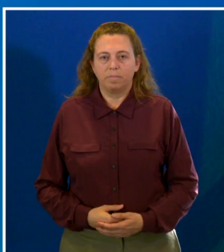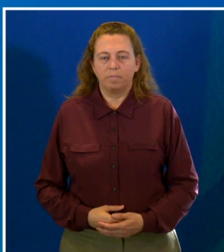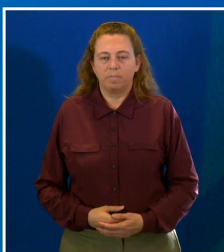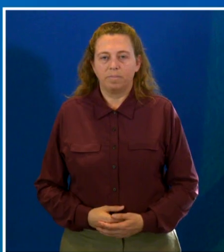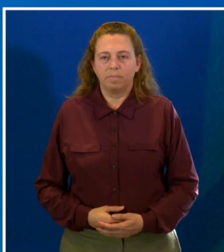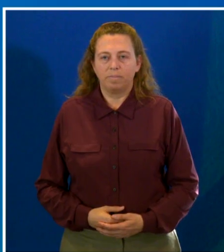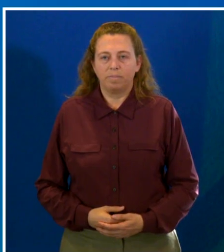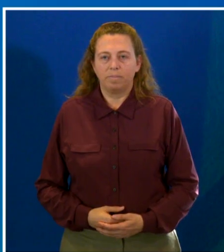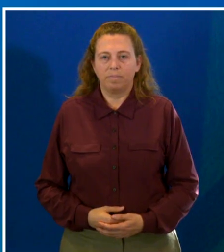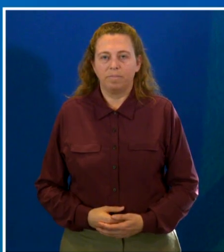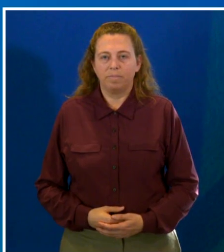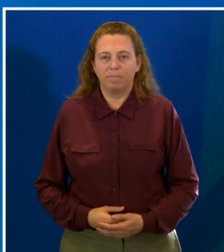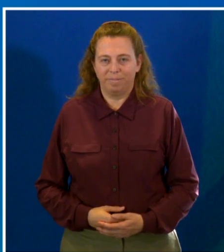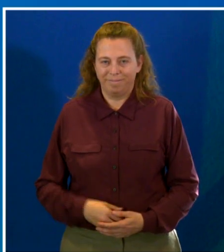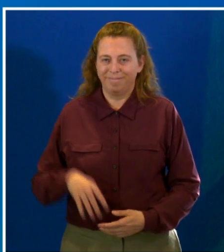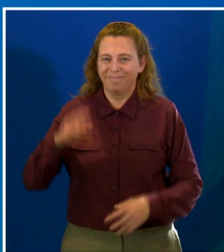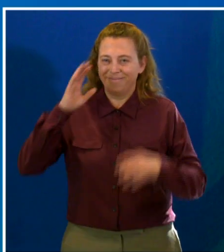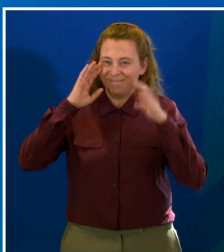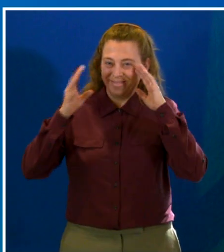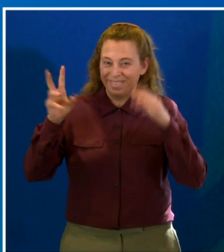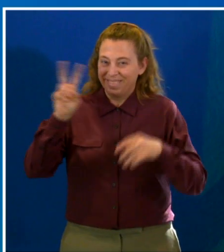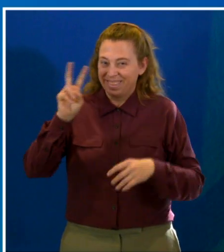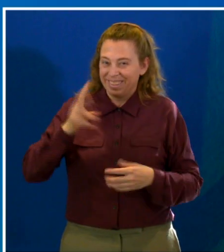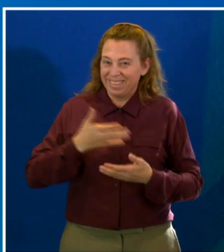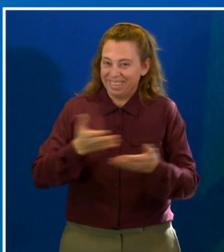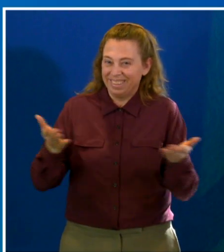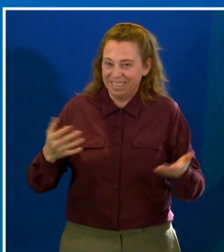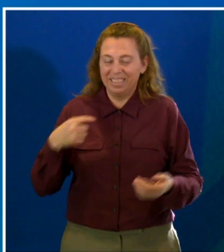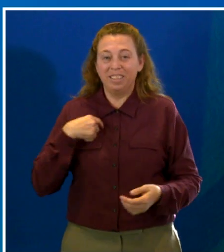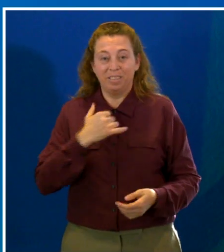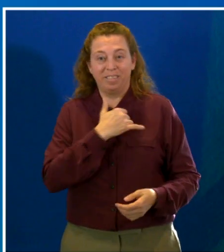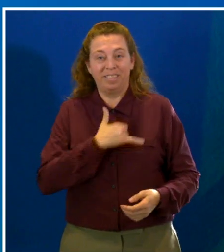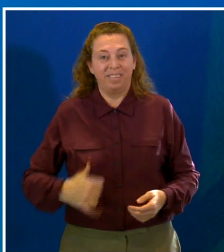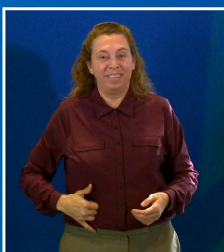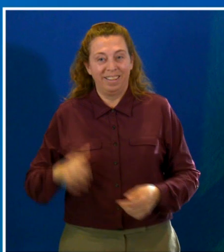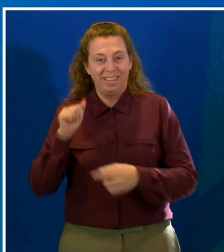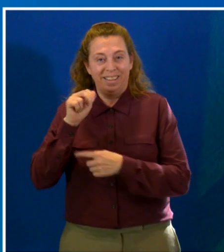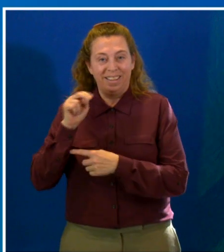Hello Vancouver. I'm Mayor Anne McEnerny-Ogle and today is Thursday, April 1st.